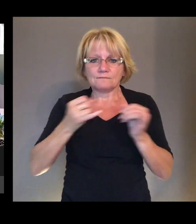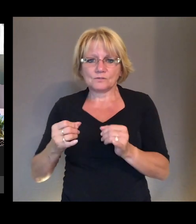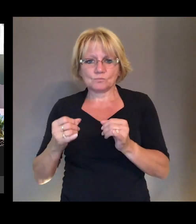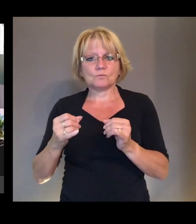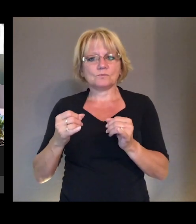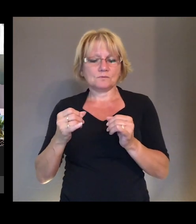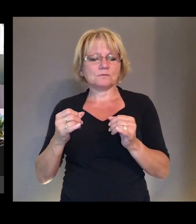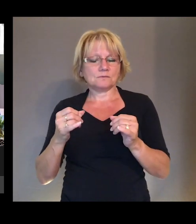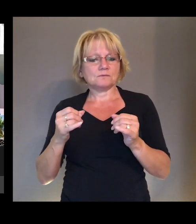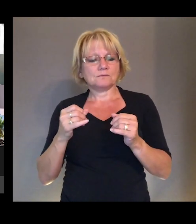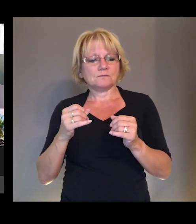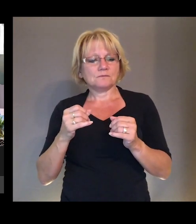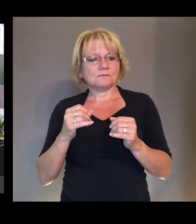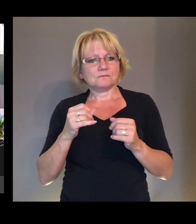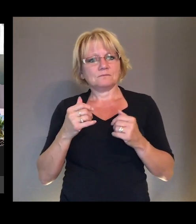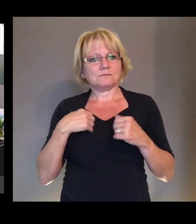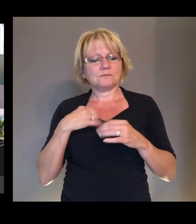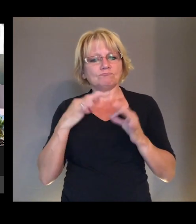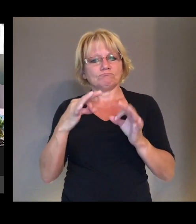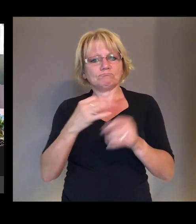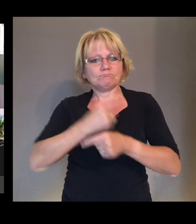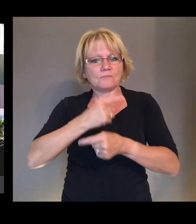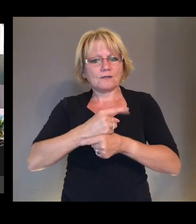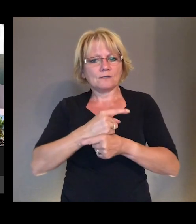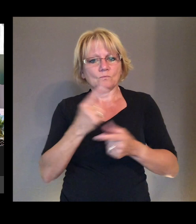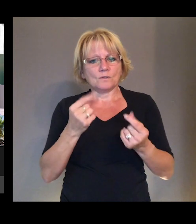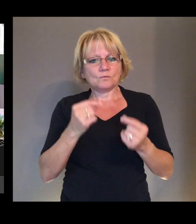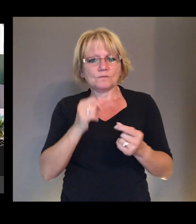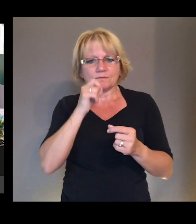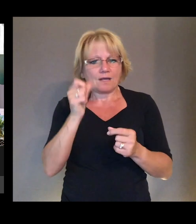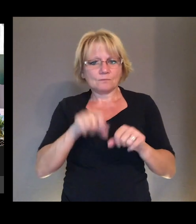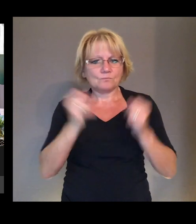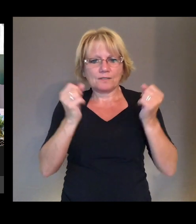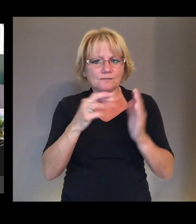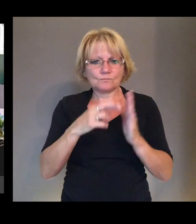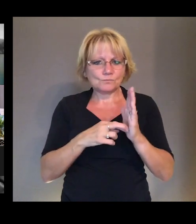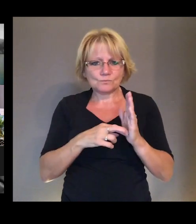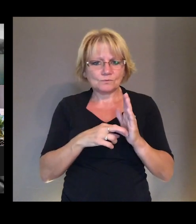which became a huge major issue in America. Next slide. And again, I'm not reading through all this,